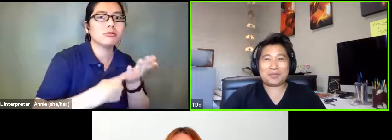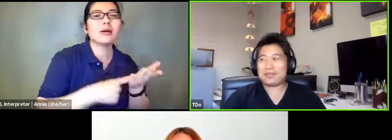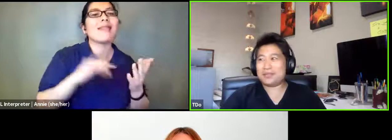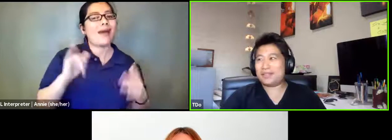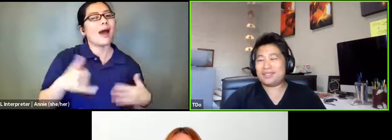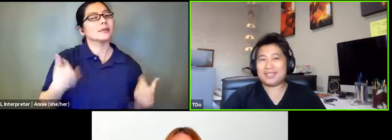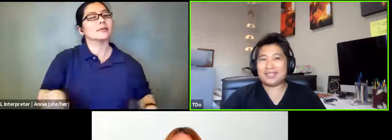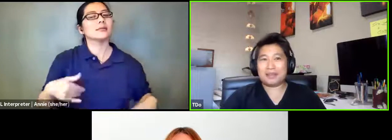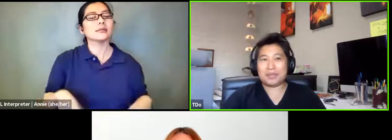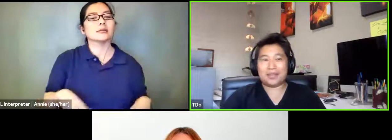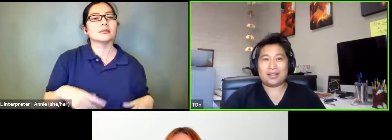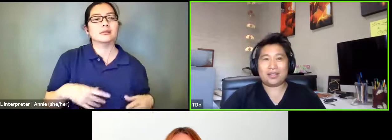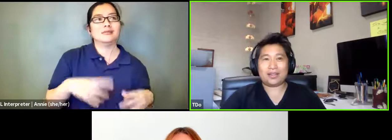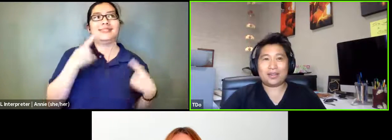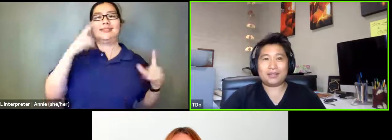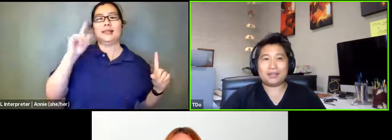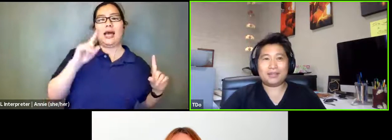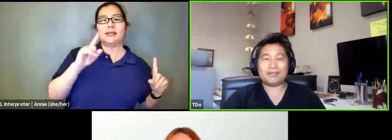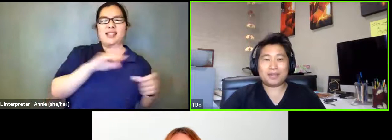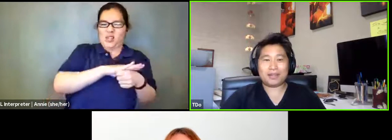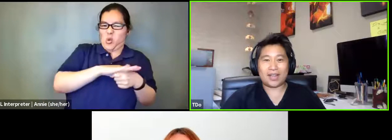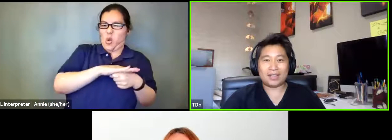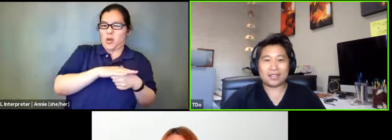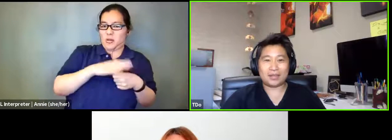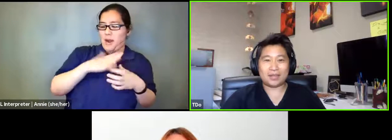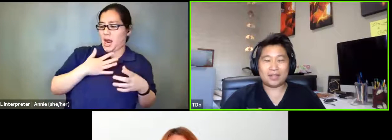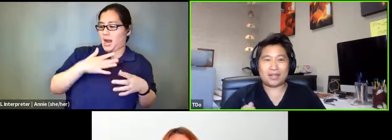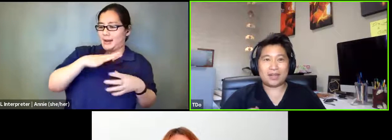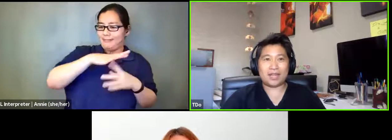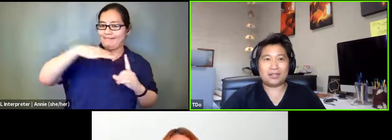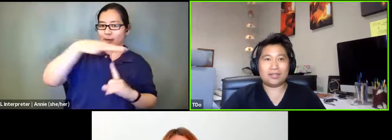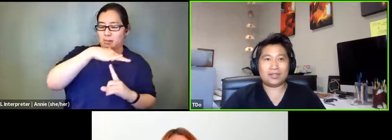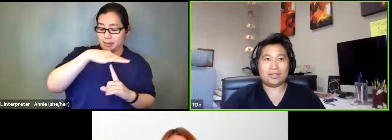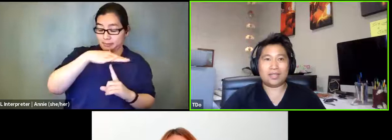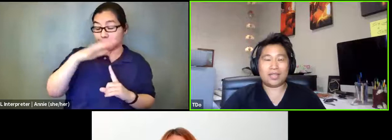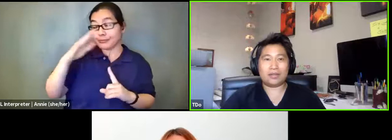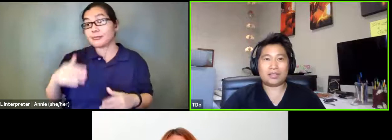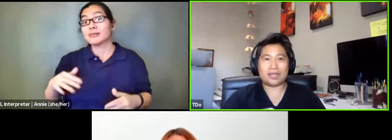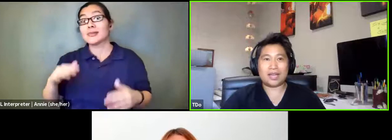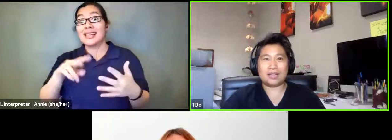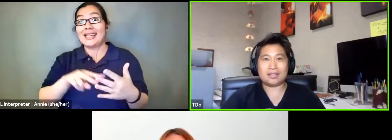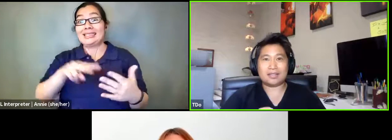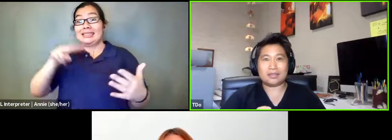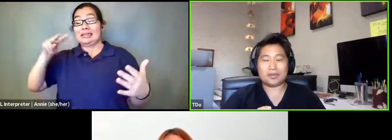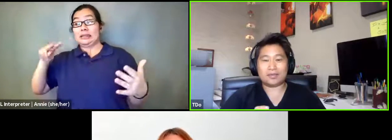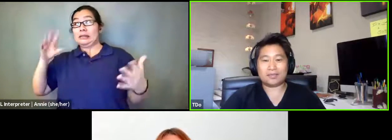when people stop beating each other up and being violent and using language that is not supportive.